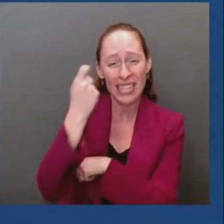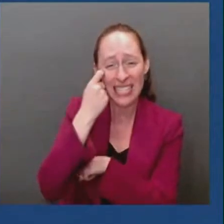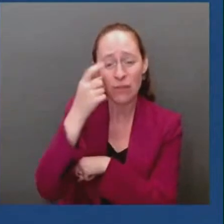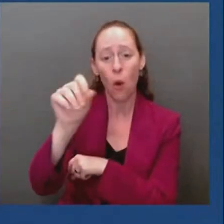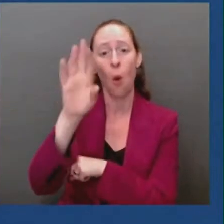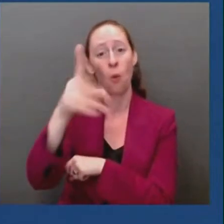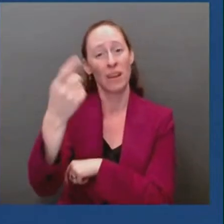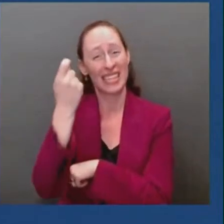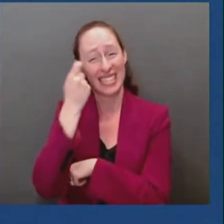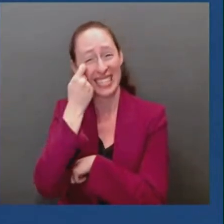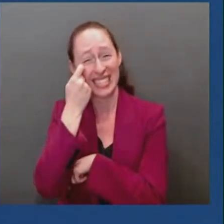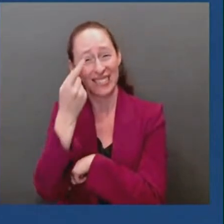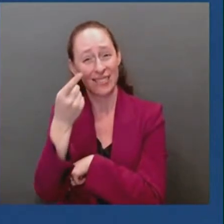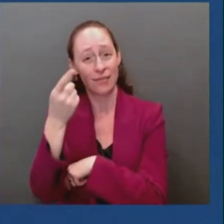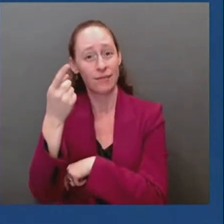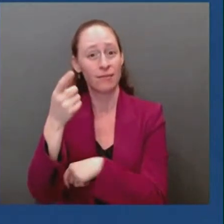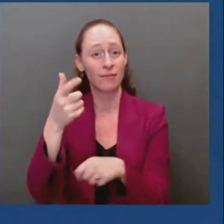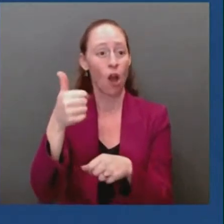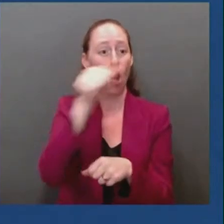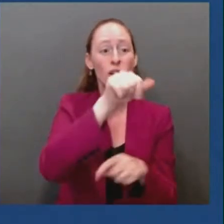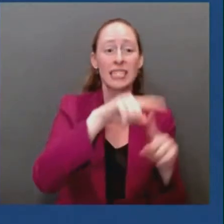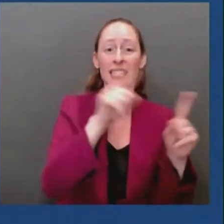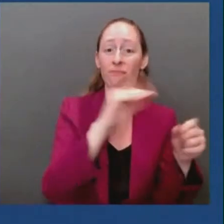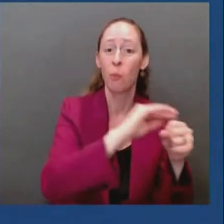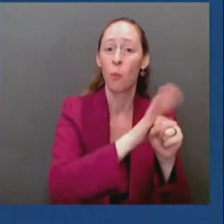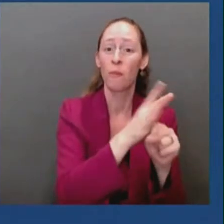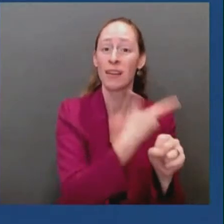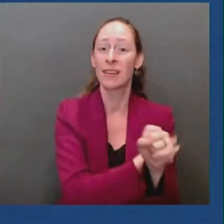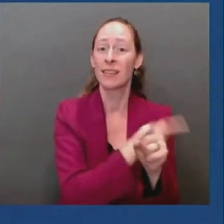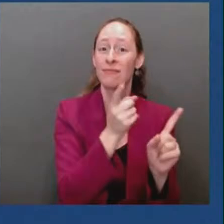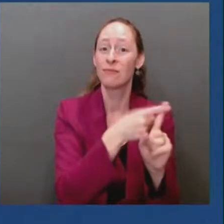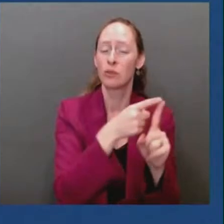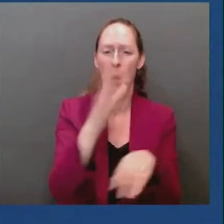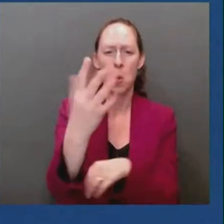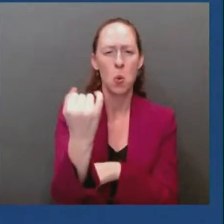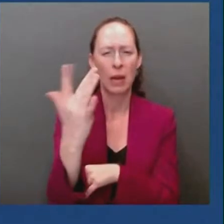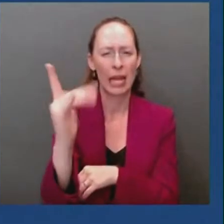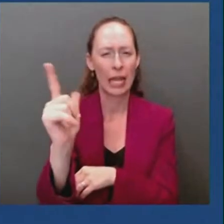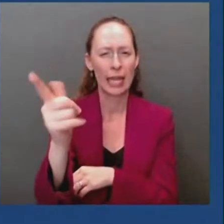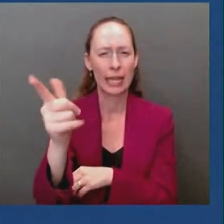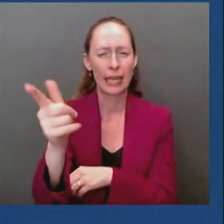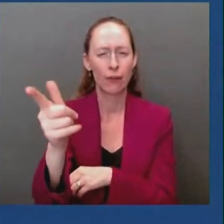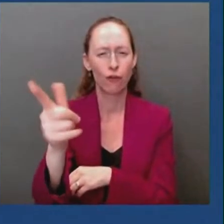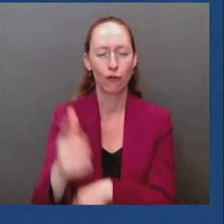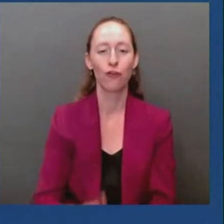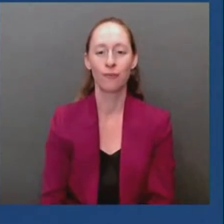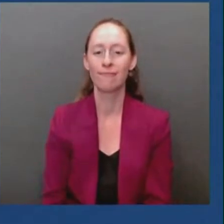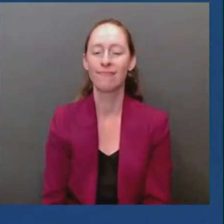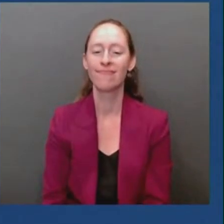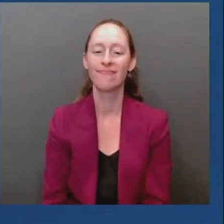MONTHS. WE EXPECT MILLIONS OF PEOPLE TO GET THE SHOT THIS MONTH. AS FOLKS GET BACK TO SCHOOL,